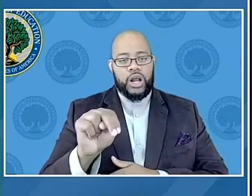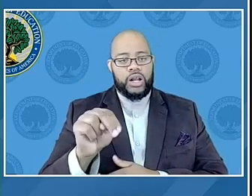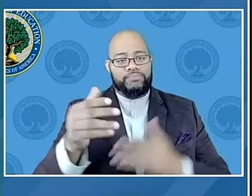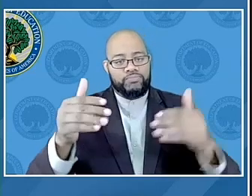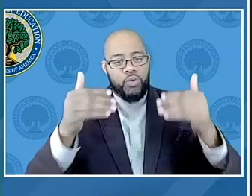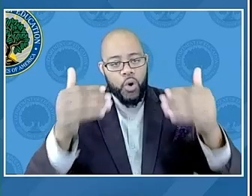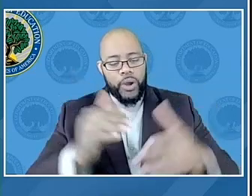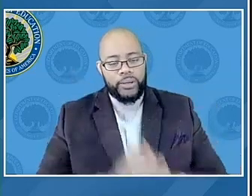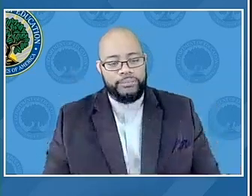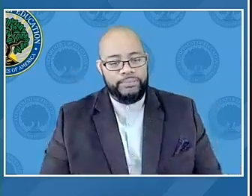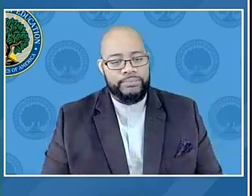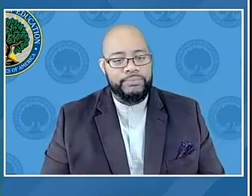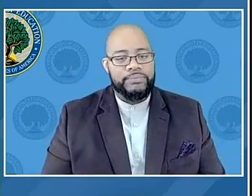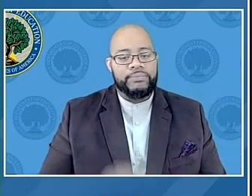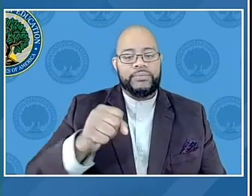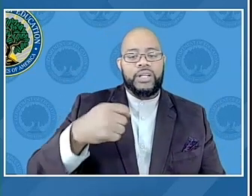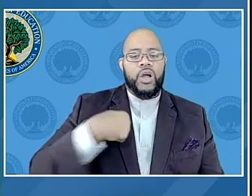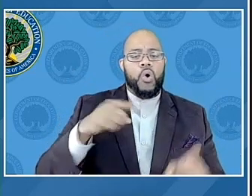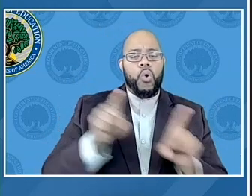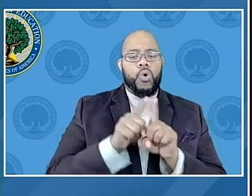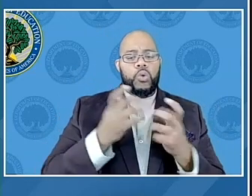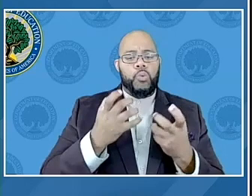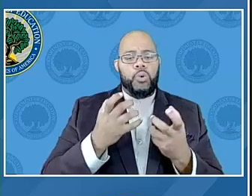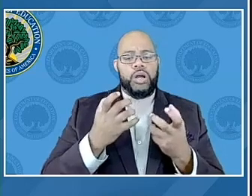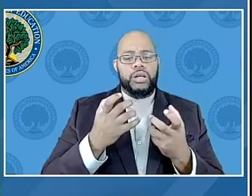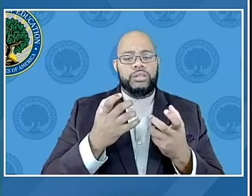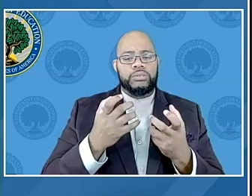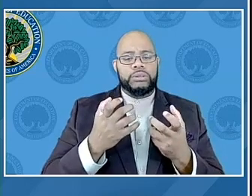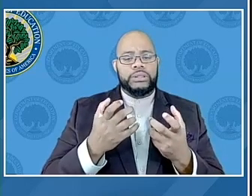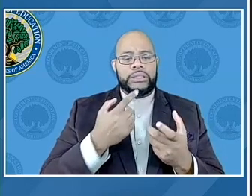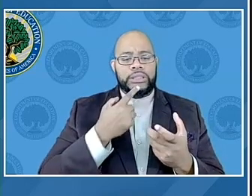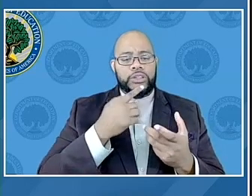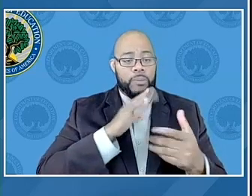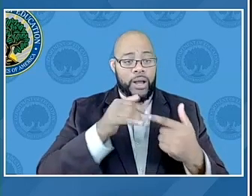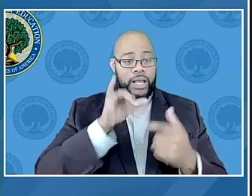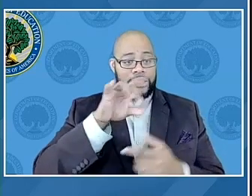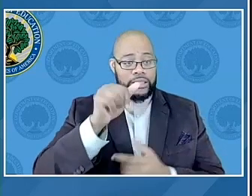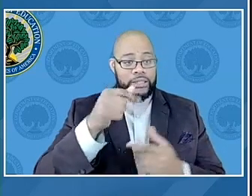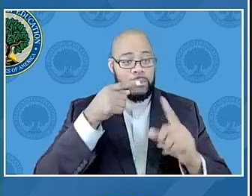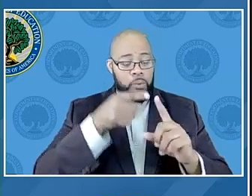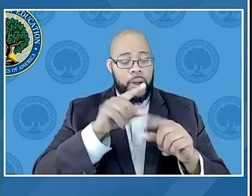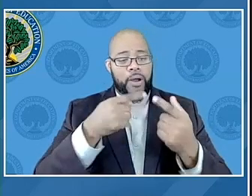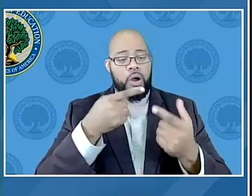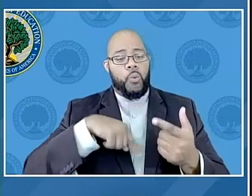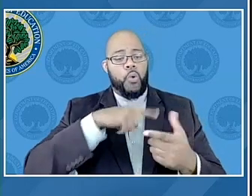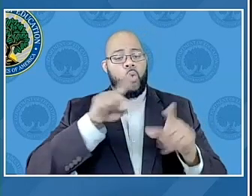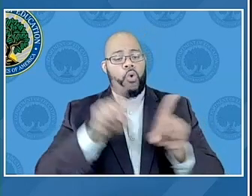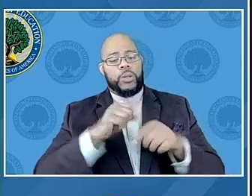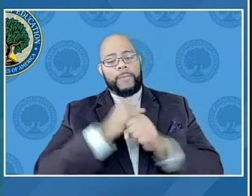Yes. I also wanted to echo India's point about making sure that we're also bringing into the conversation Parent PLUS Loan